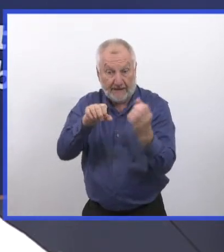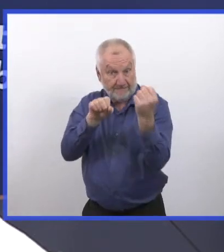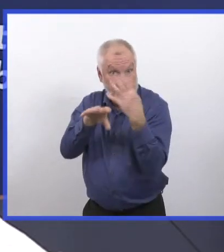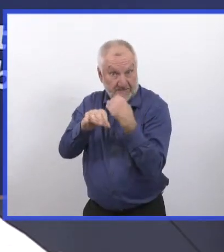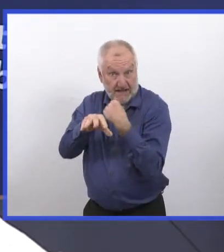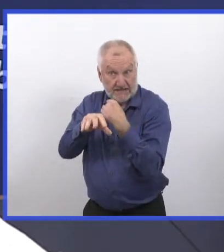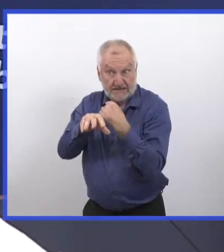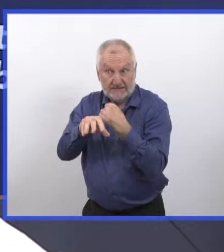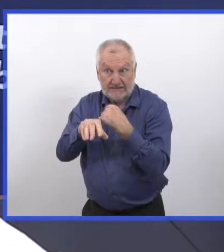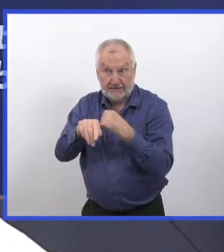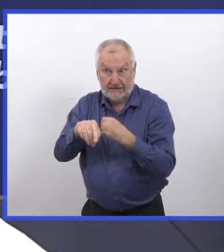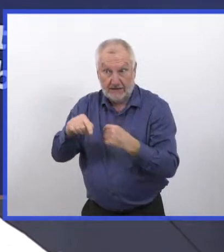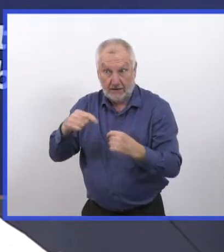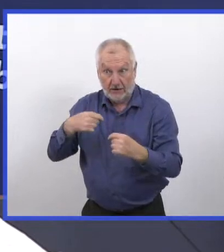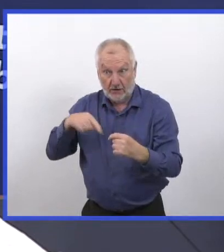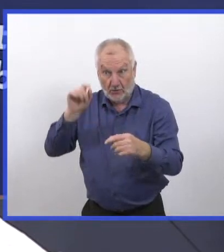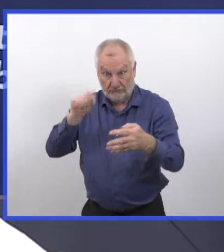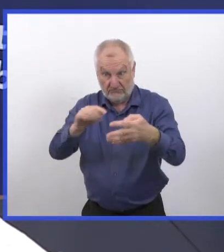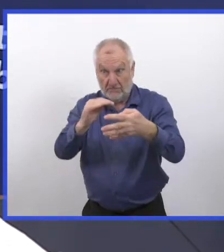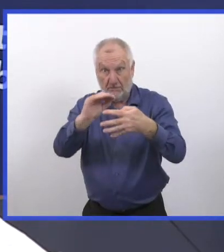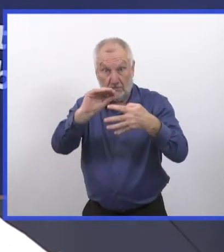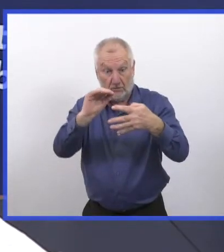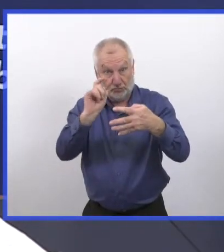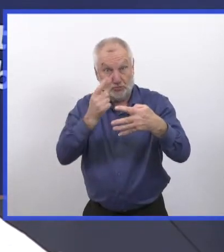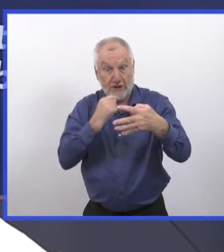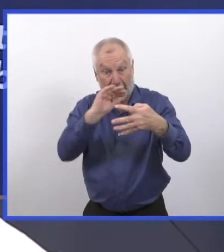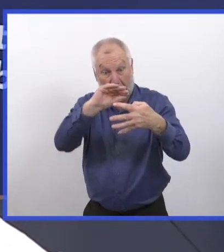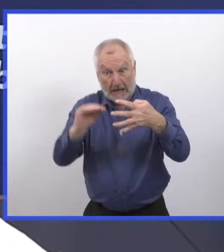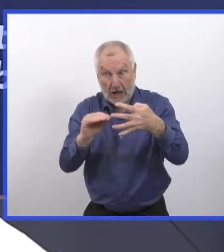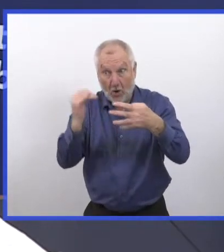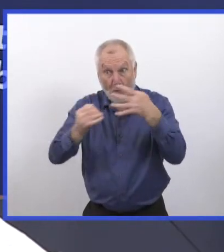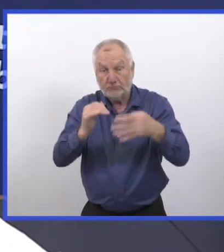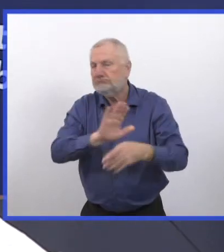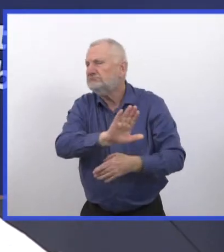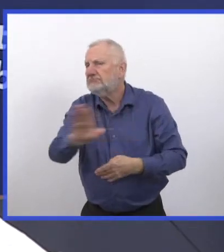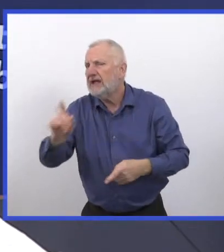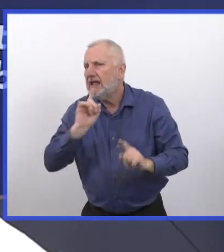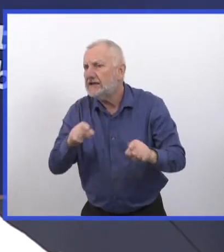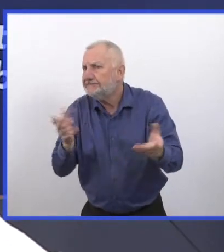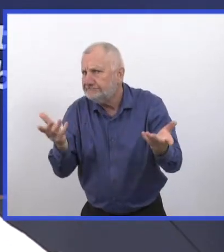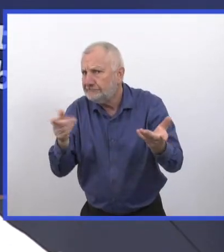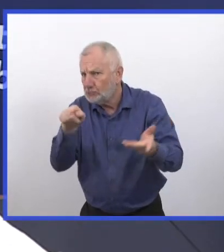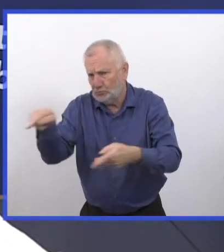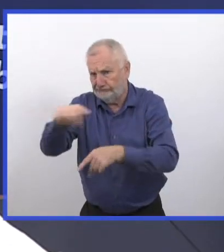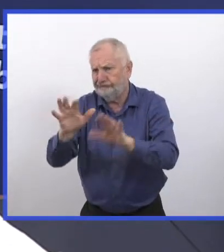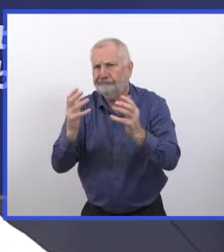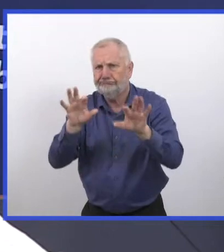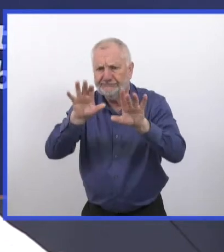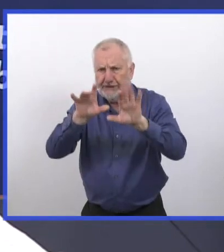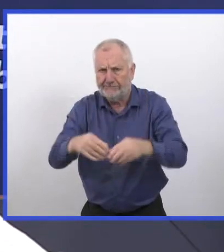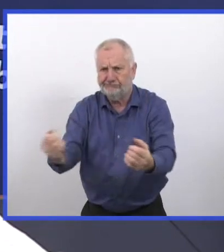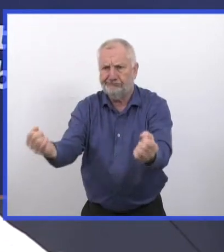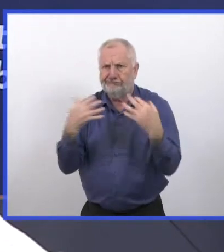we talk about people going into the intensive care unit and people dying and those that are at higher risk with underlying health conditions,